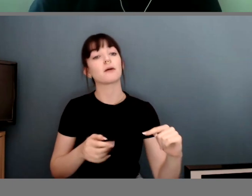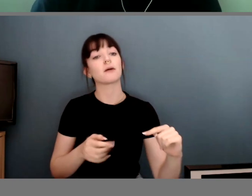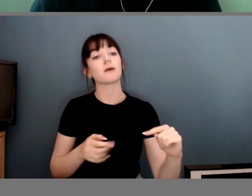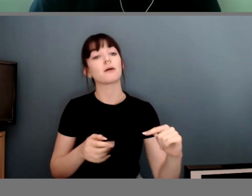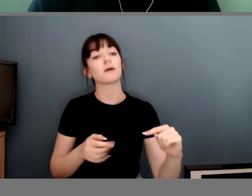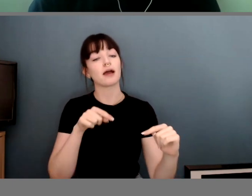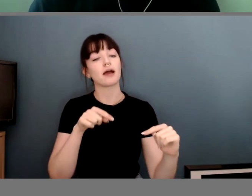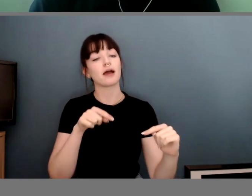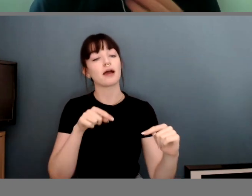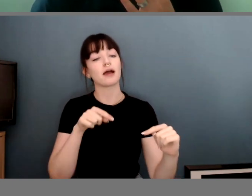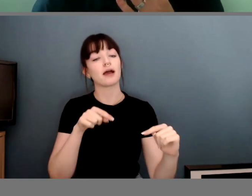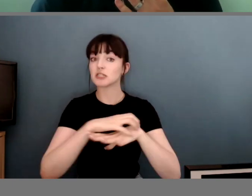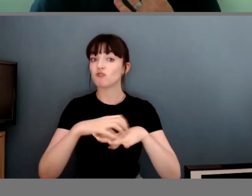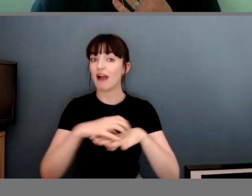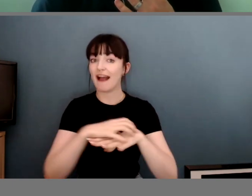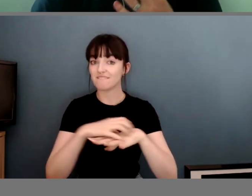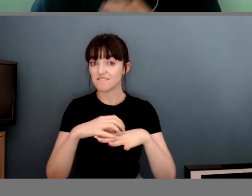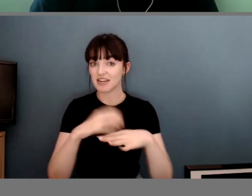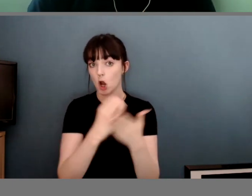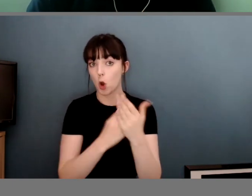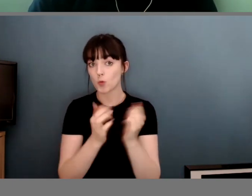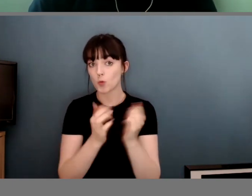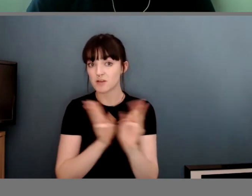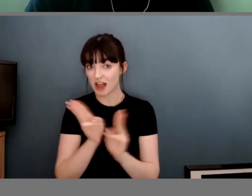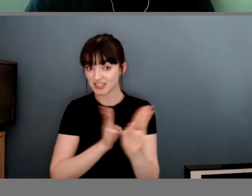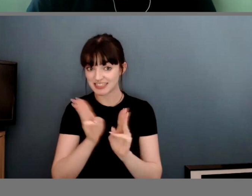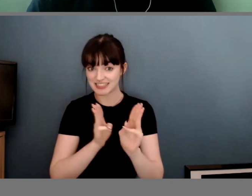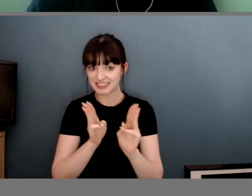already gone out for public consultation on accessibility of public buildings.